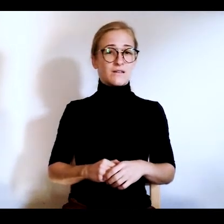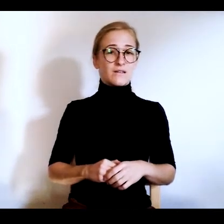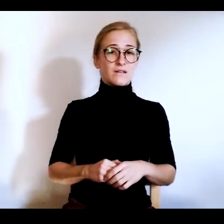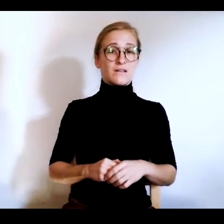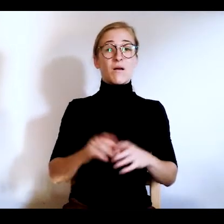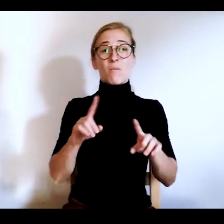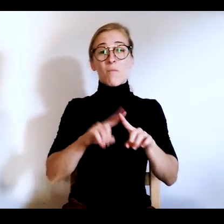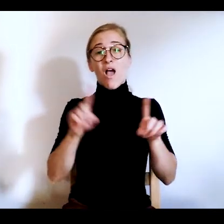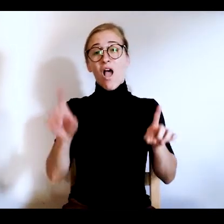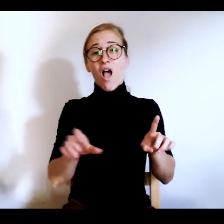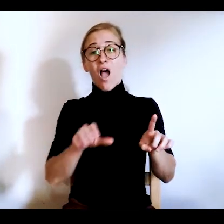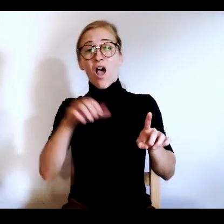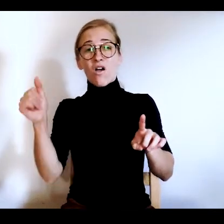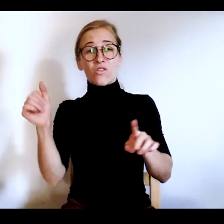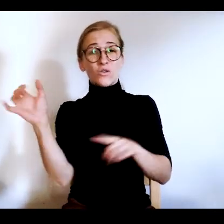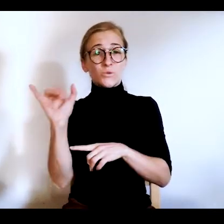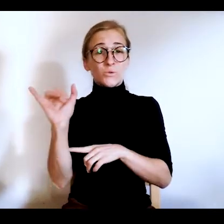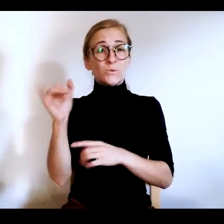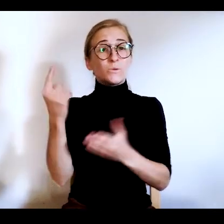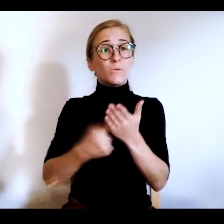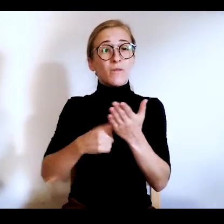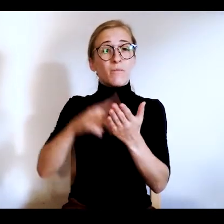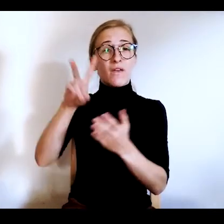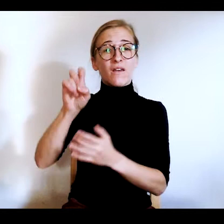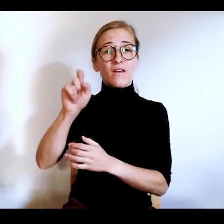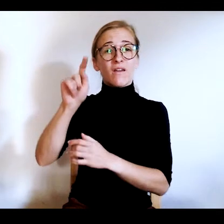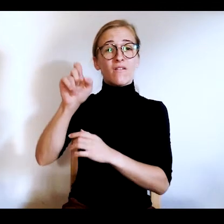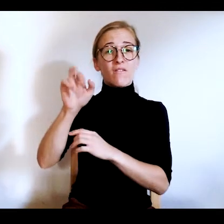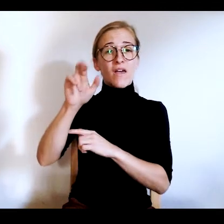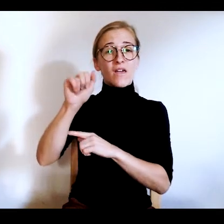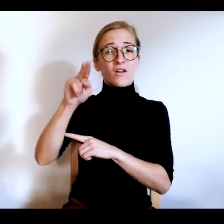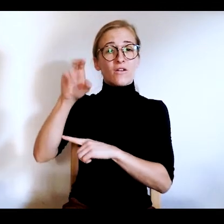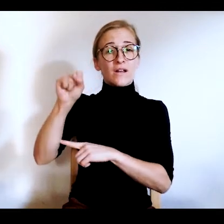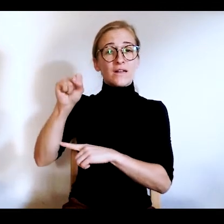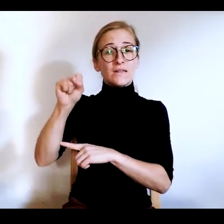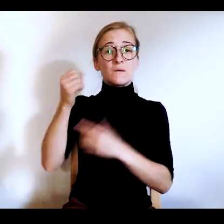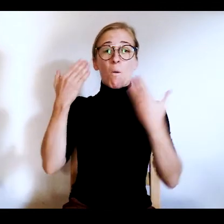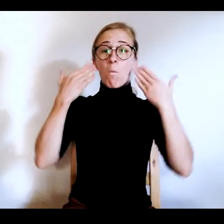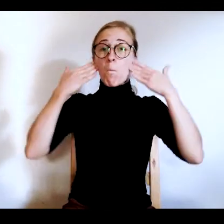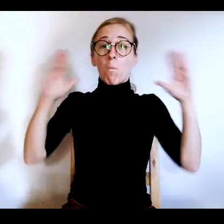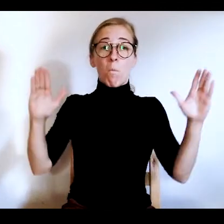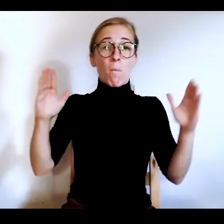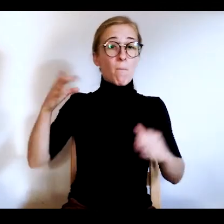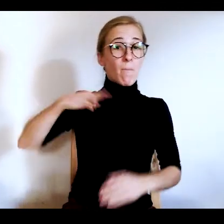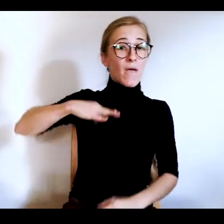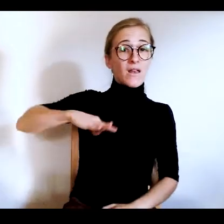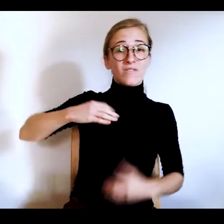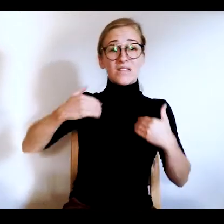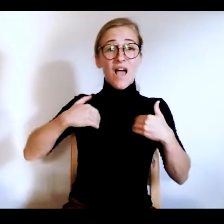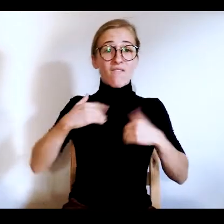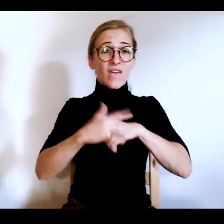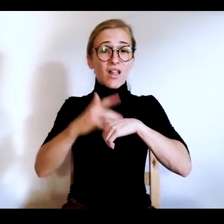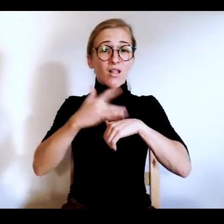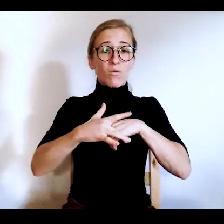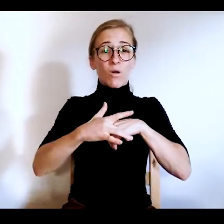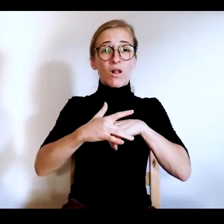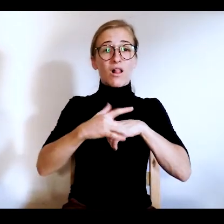There are many Hispanic veterans who had no idea of all the benefits that their parents are entitled to.